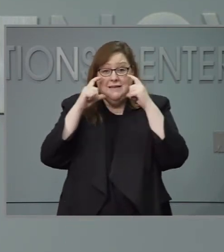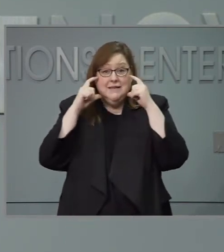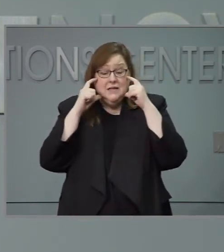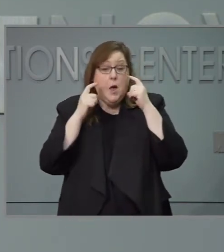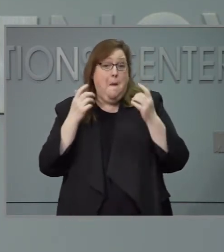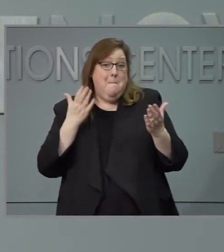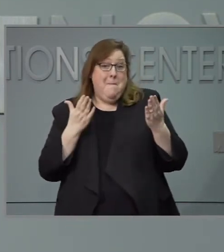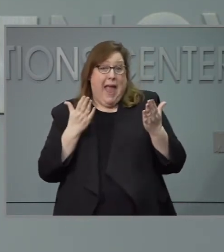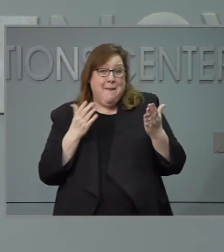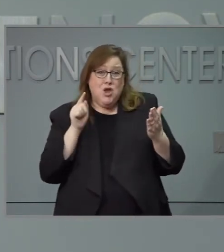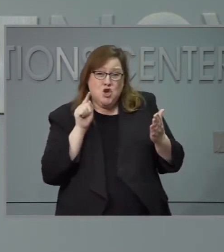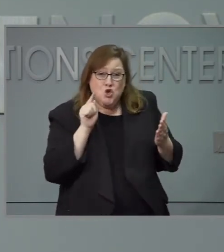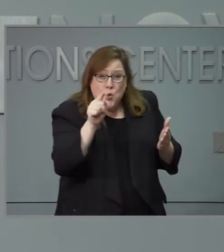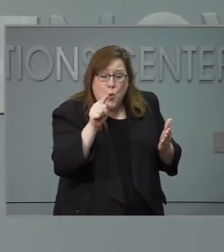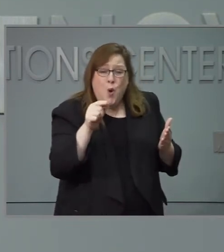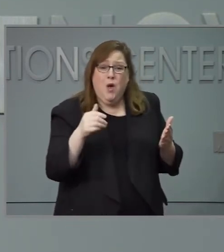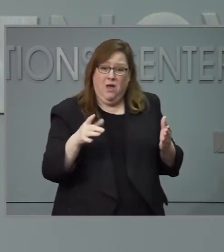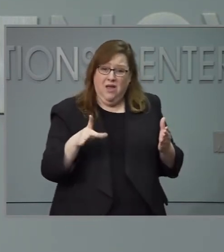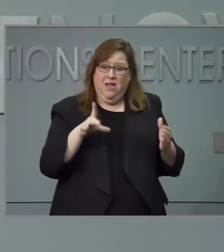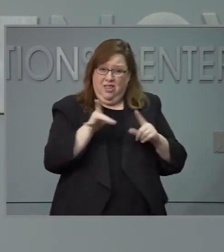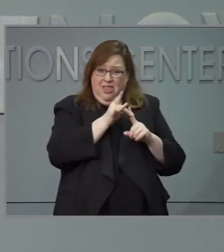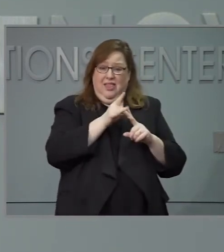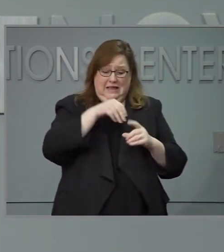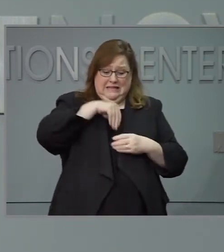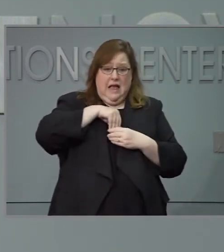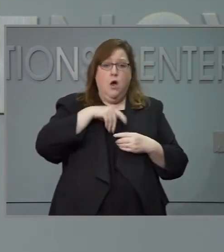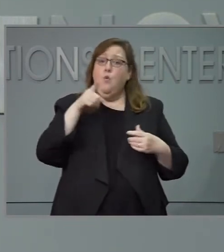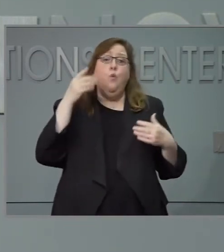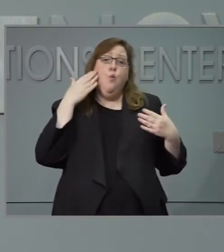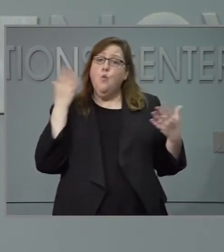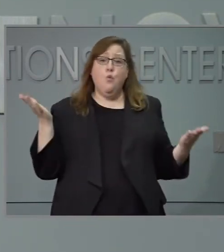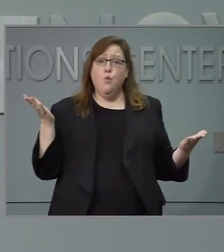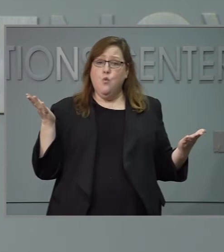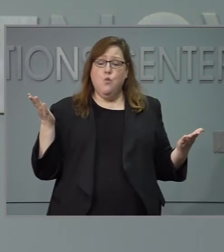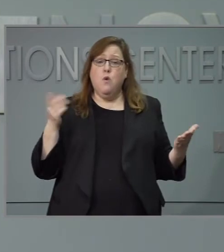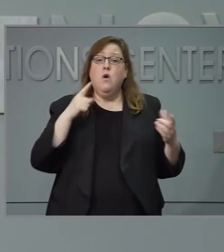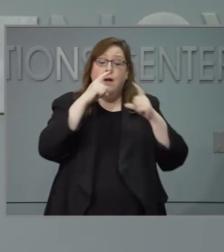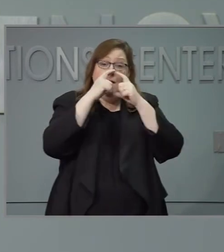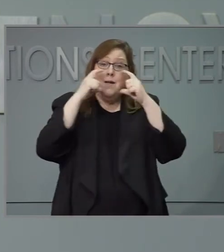NIÑOS VUELVAN A LA ESCUELA. SI LA MAESTRA TIENE QUE QUEDAR EN